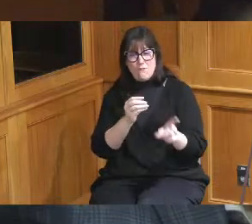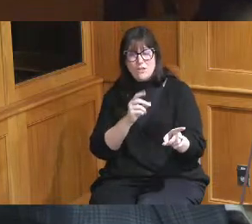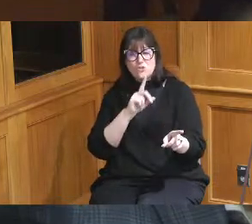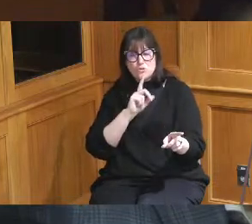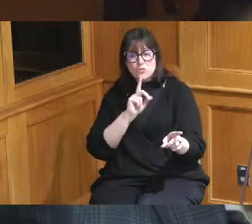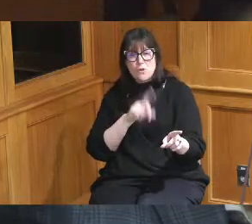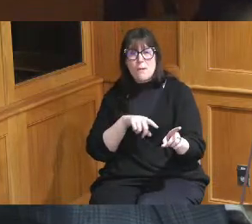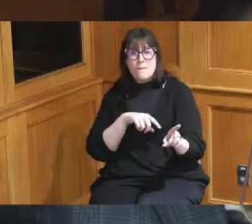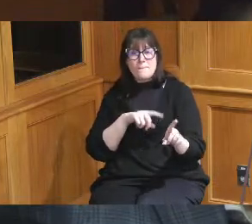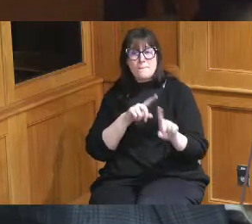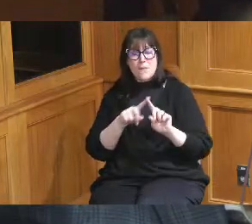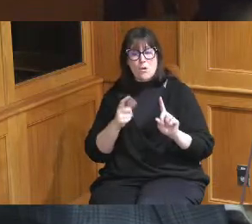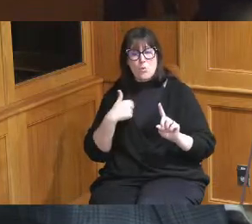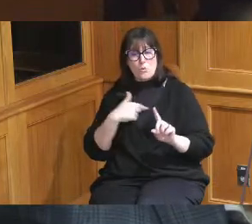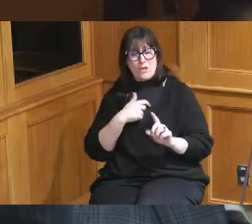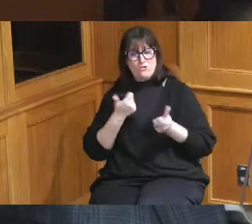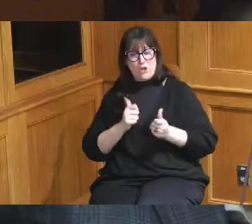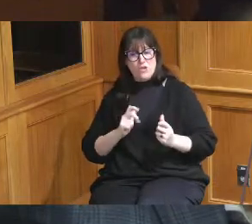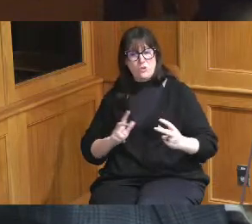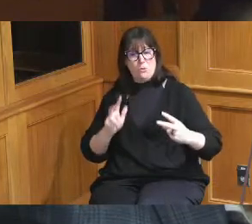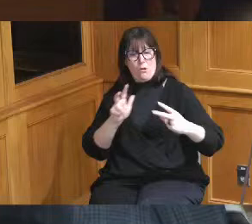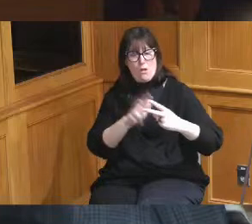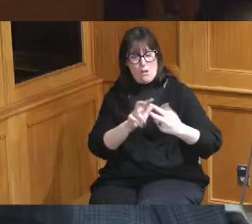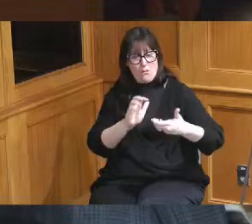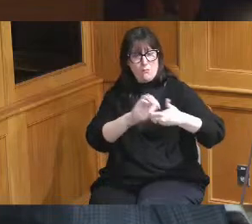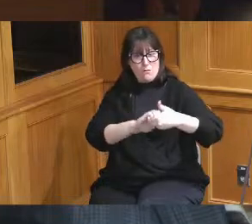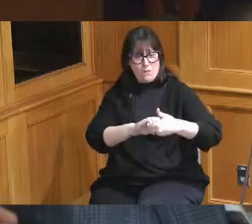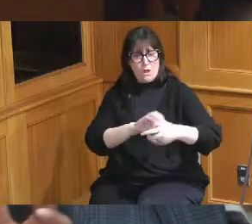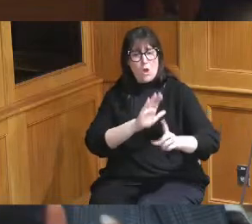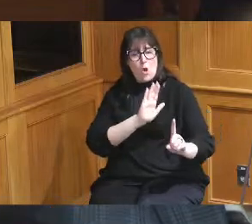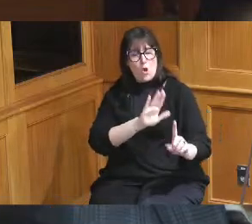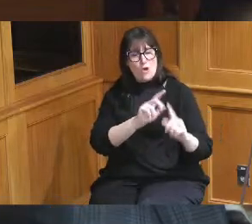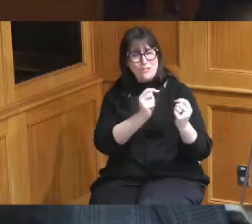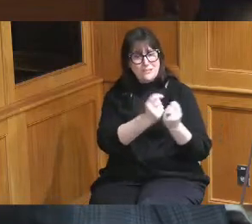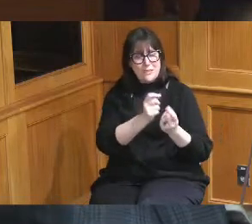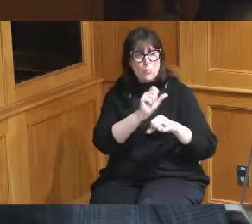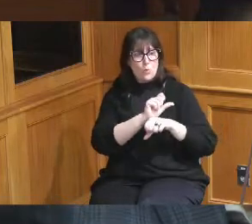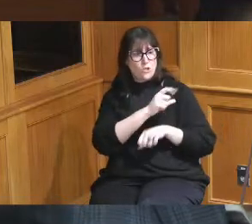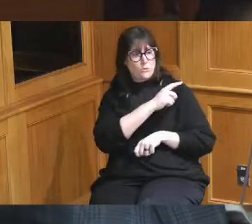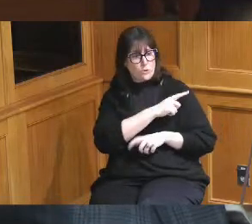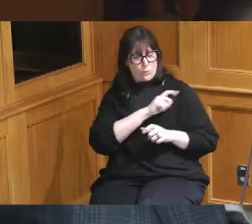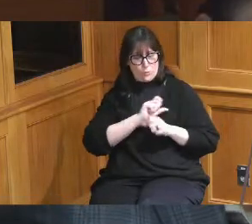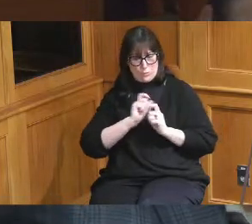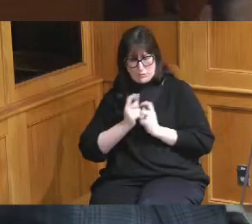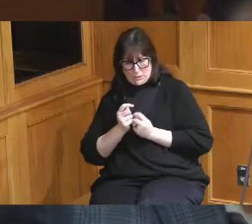worked together where her team and her office works with you and and you're able to get the